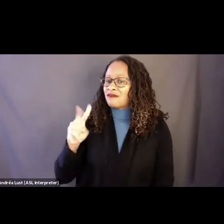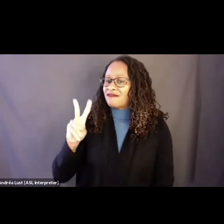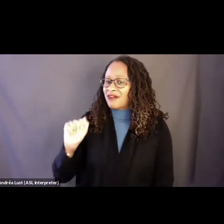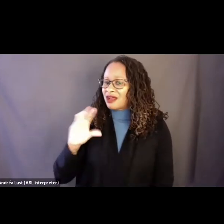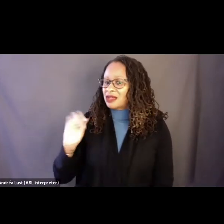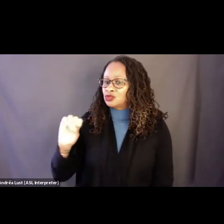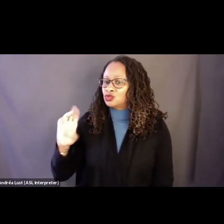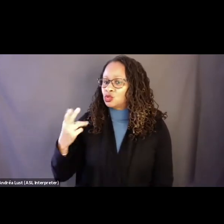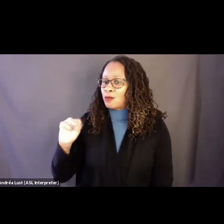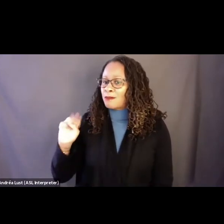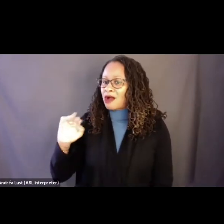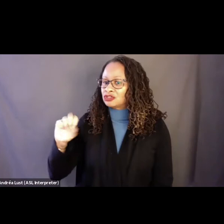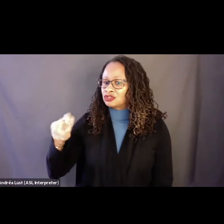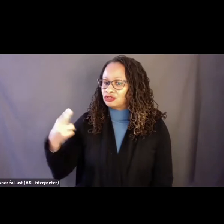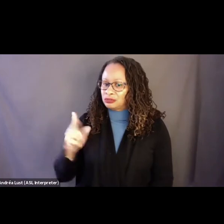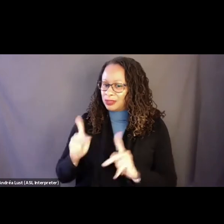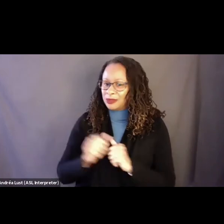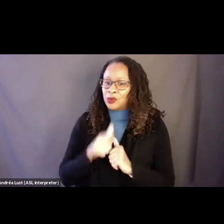who have been stewards of this land for generations.